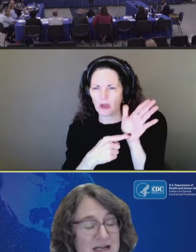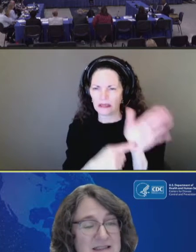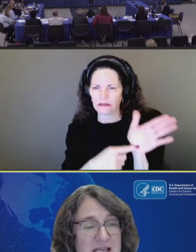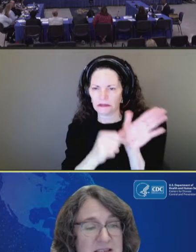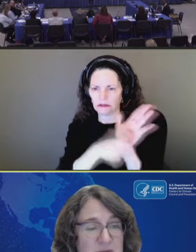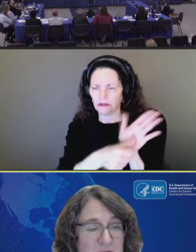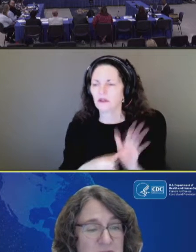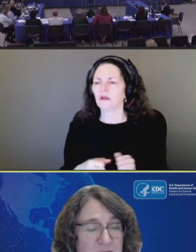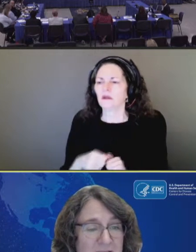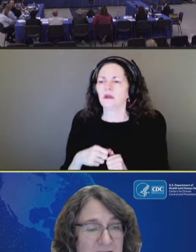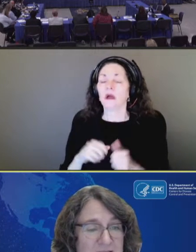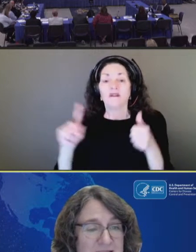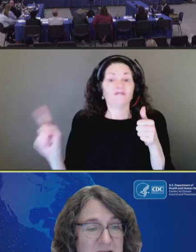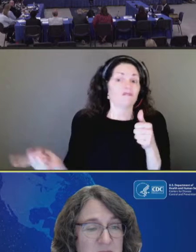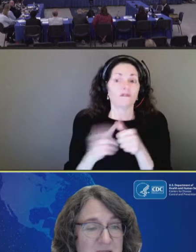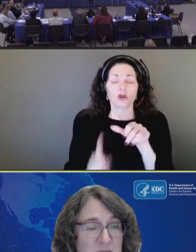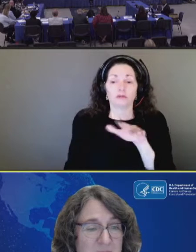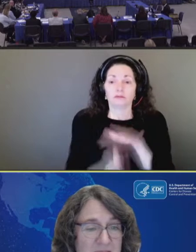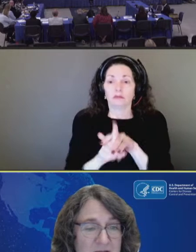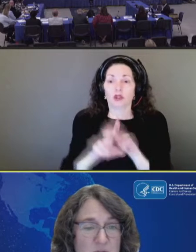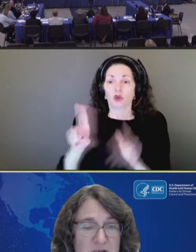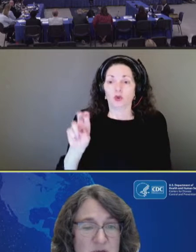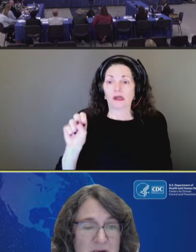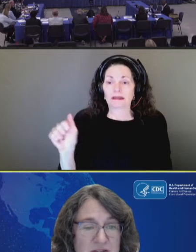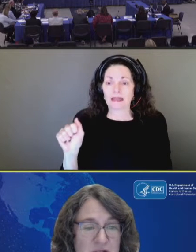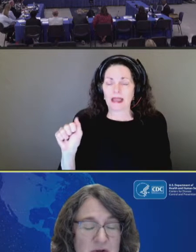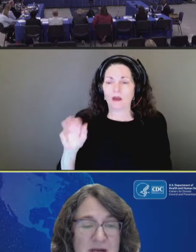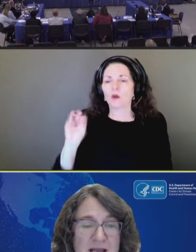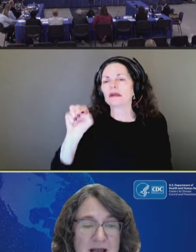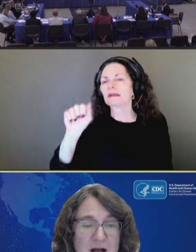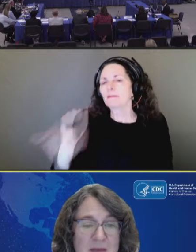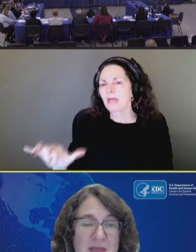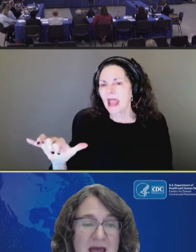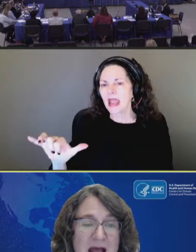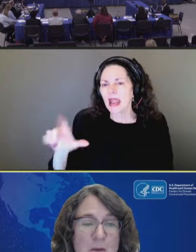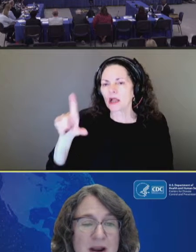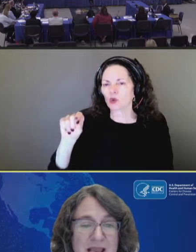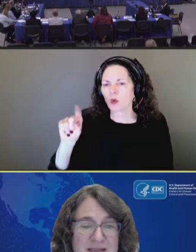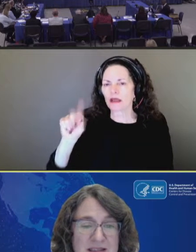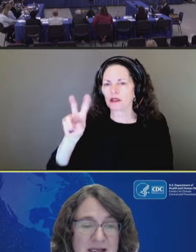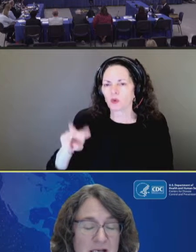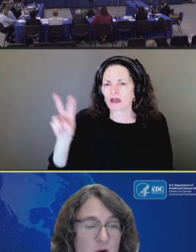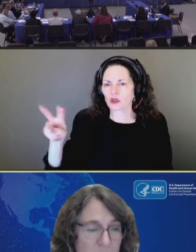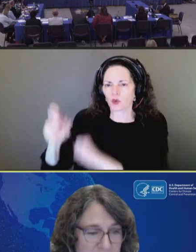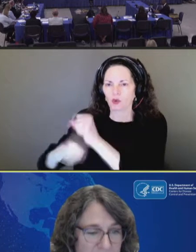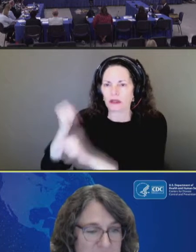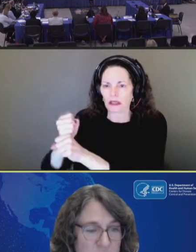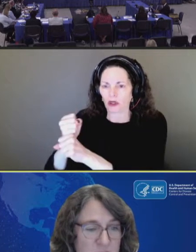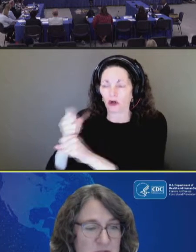the United States was recognized in mid-May of 2022 and that outbreak escalated quickly. So,